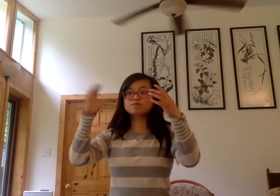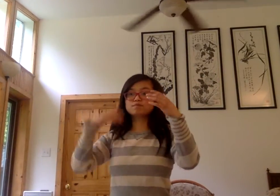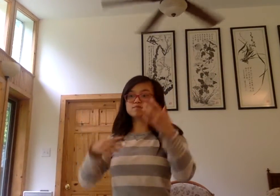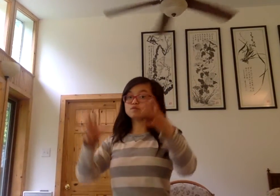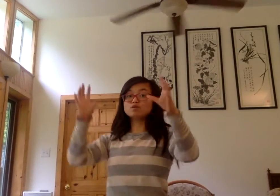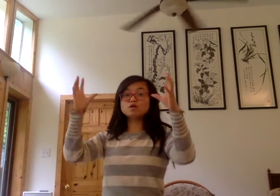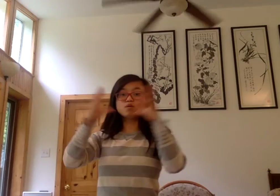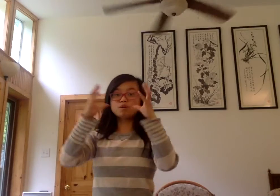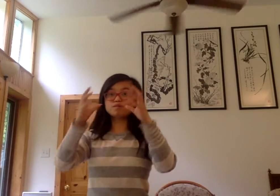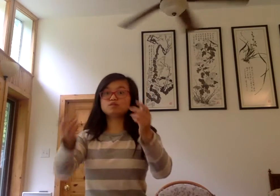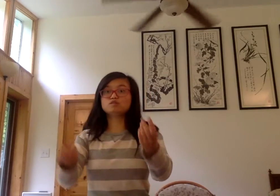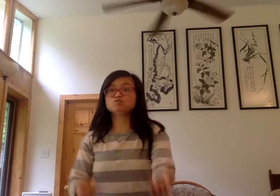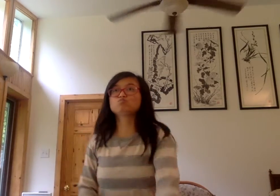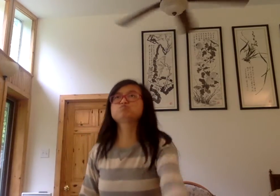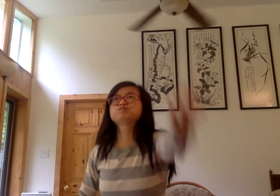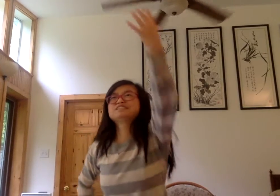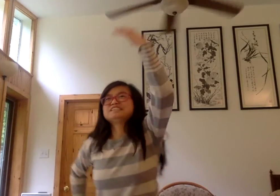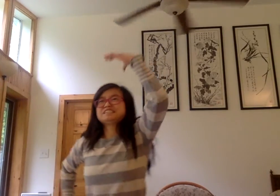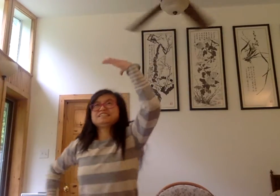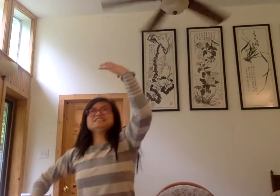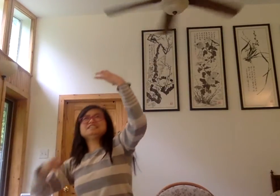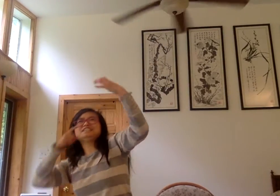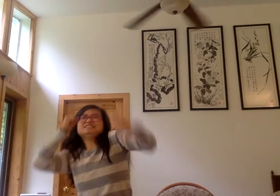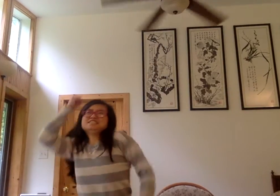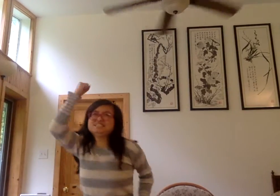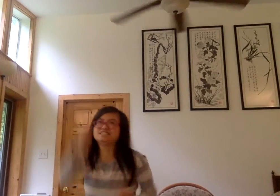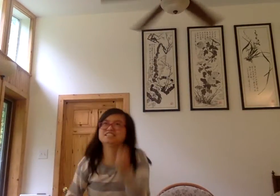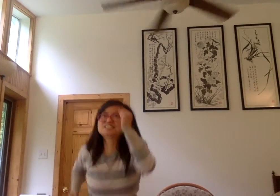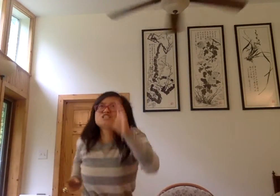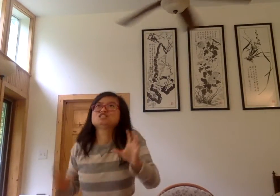The people volleyball me back on my hands high to up. Hand up to volleyball and throw to back to lend from the chart.